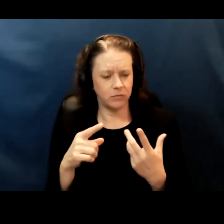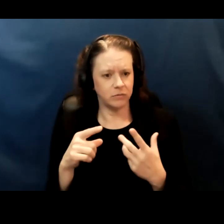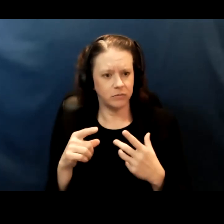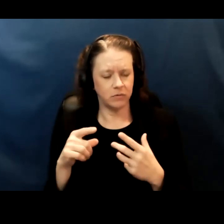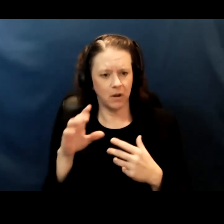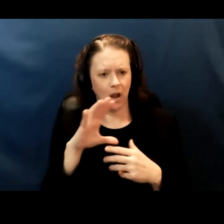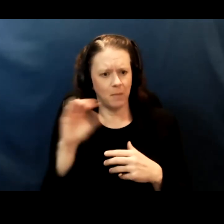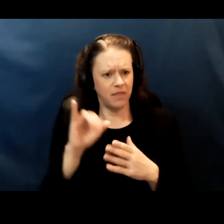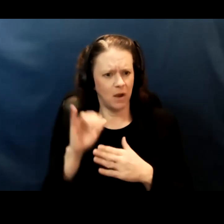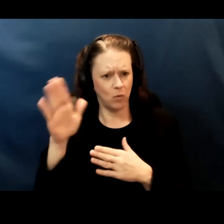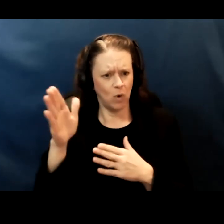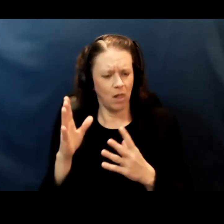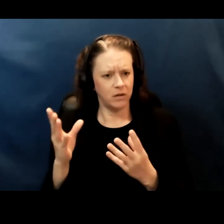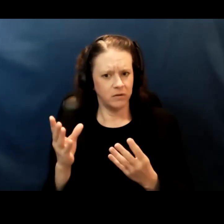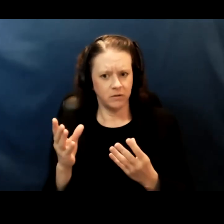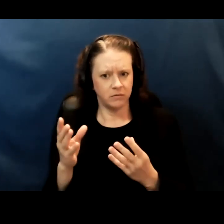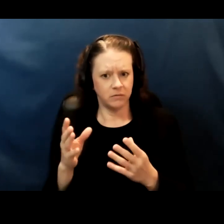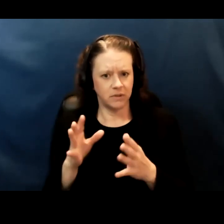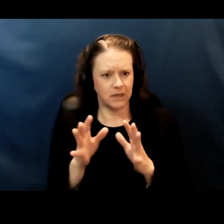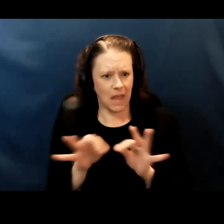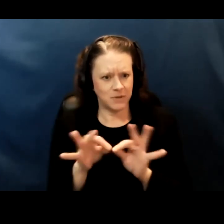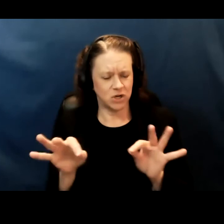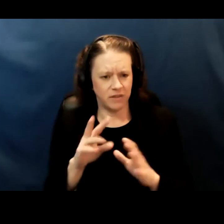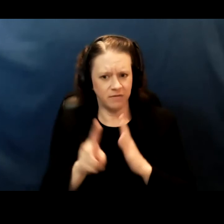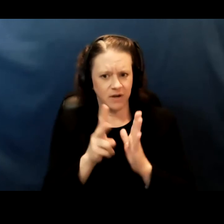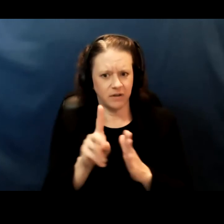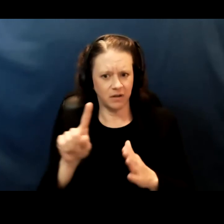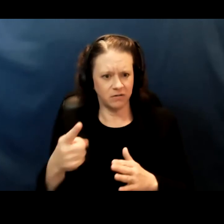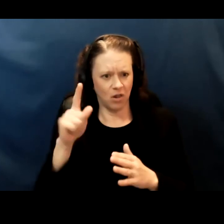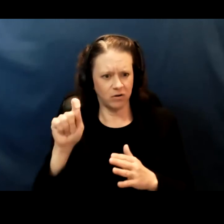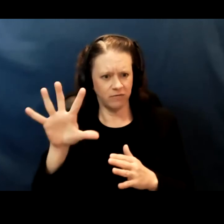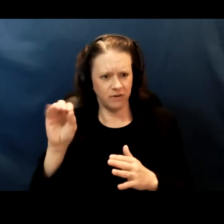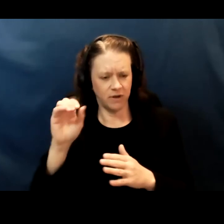mentioned and they will caption videos for you. It's very